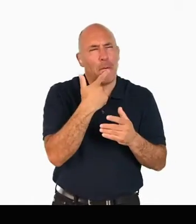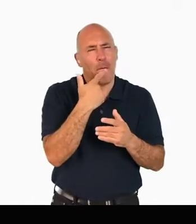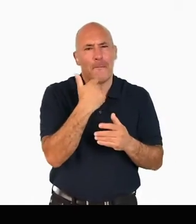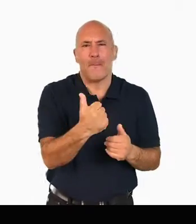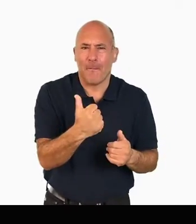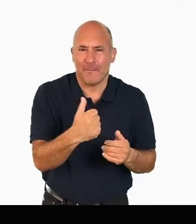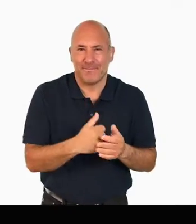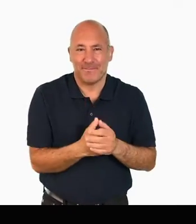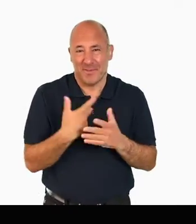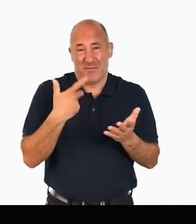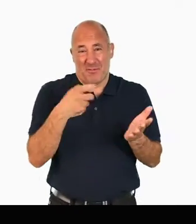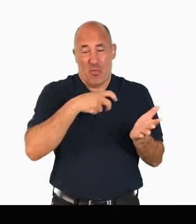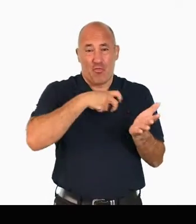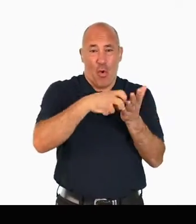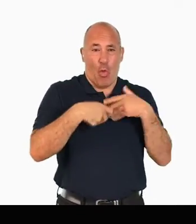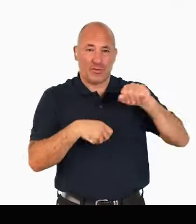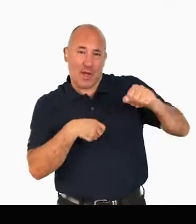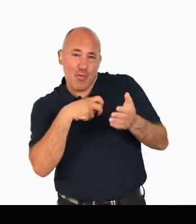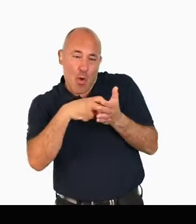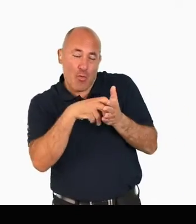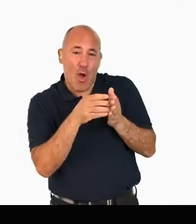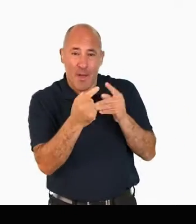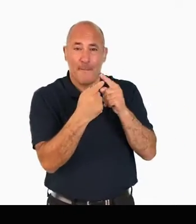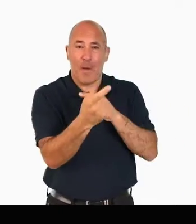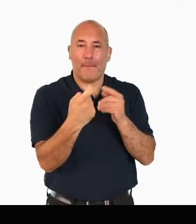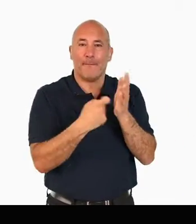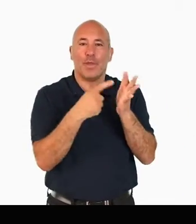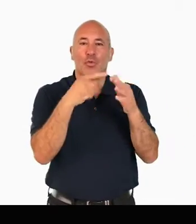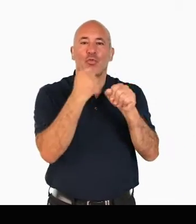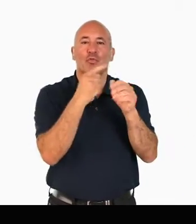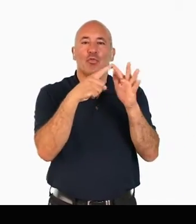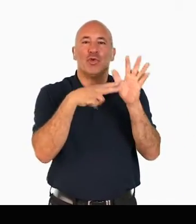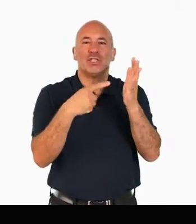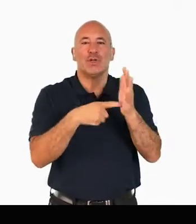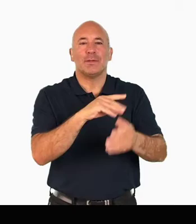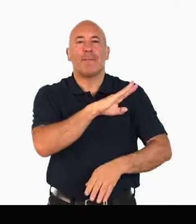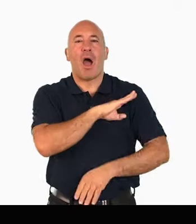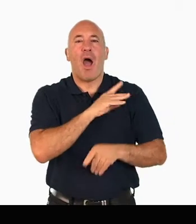remember, holding his hand walking down near Regent's Park to the Lock which is really fun.